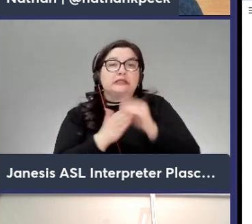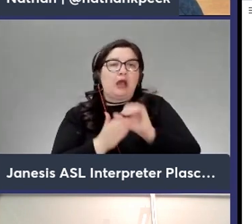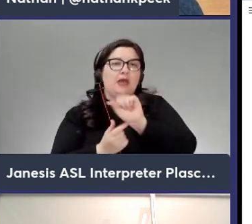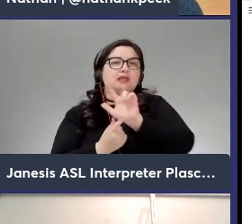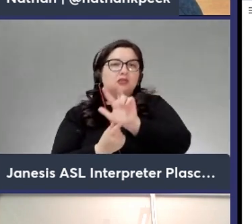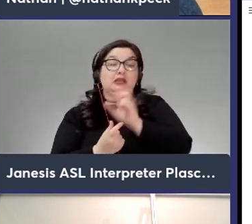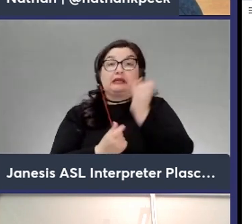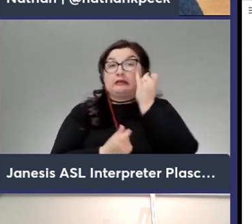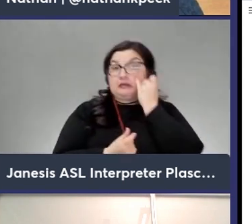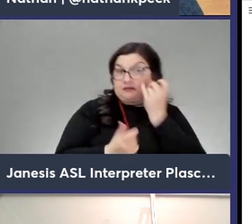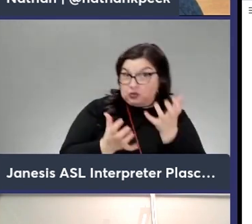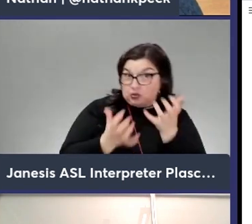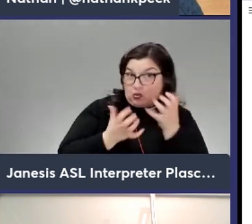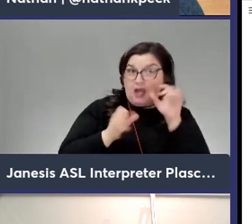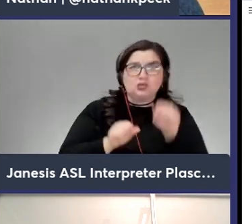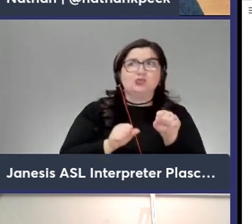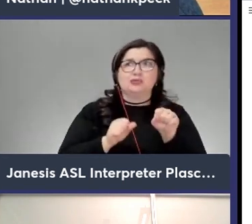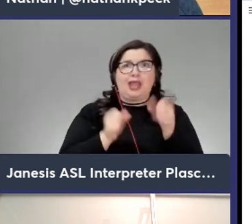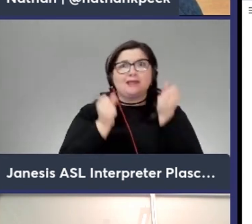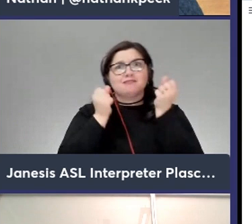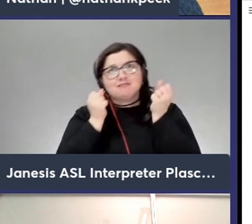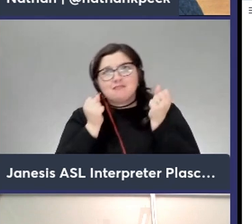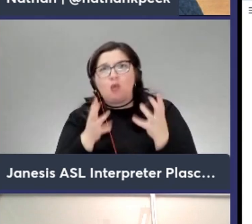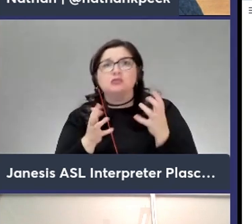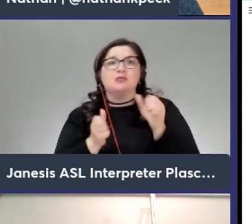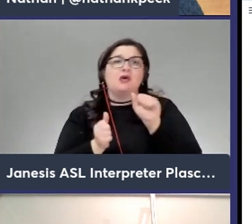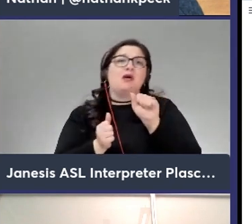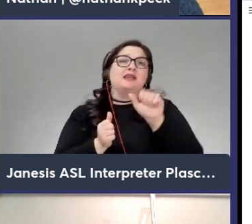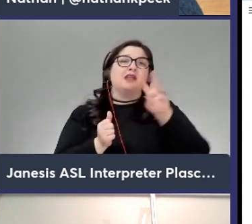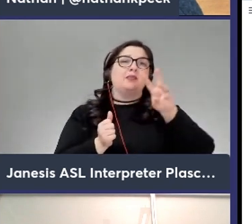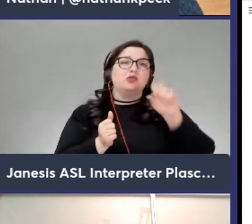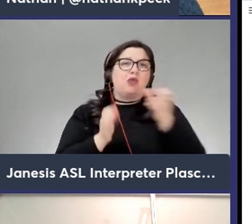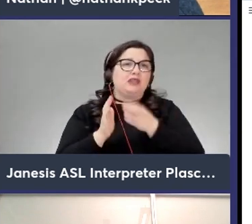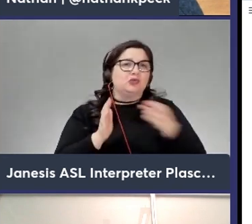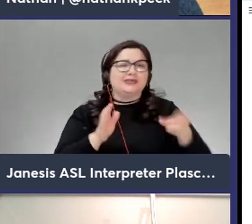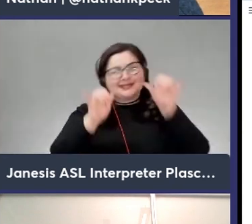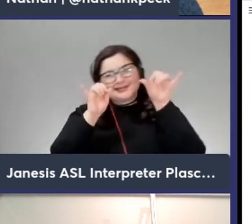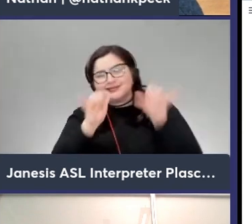you can assign multiple AWS resources to the same backup plan at the same time.